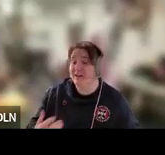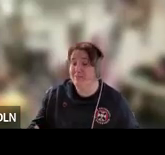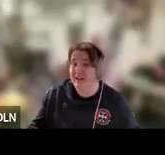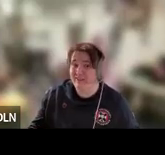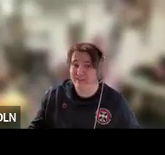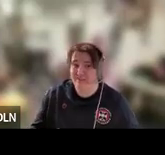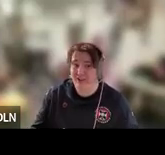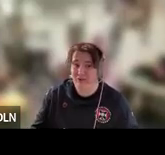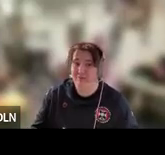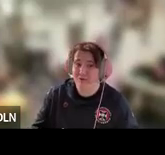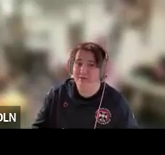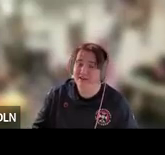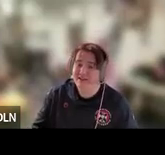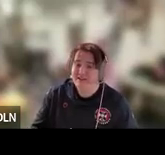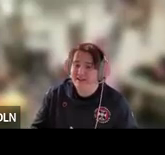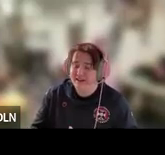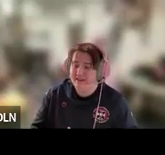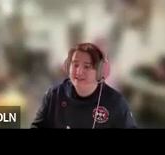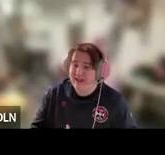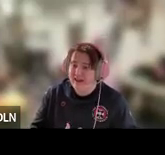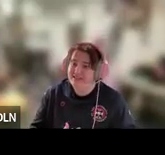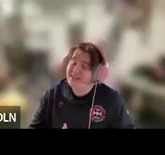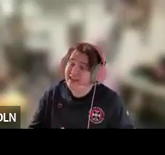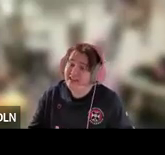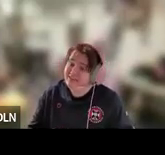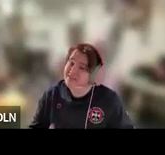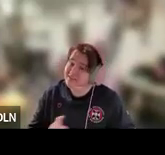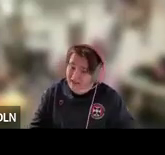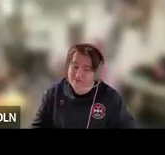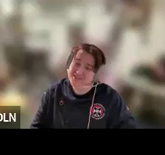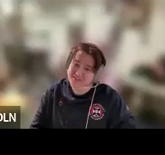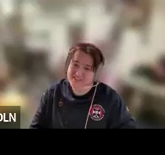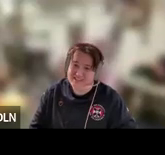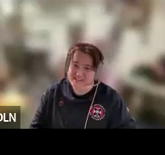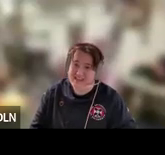or I had my advocate follow up for me to ask, "Hey, how much longer is this gonna